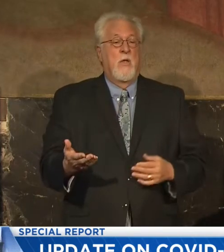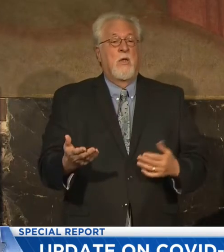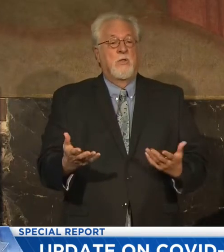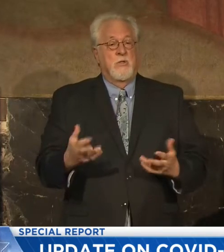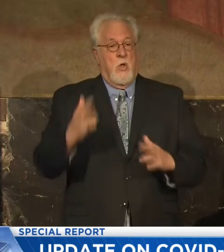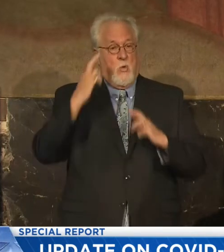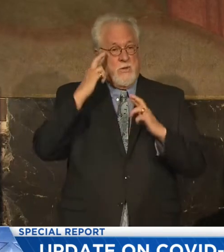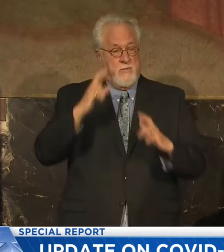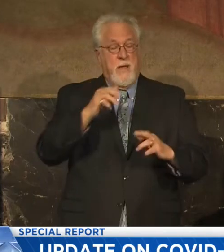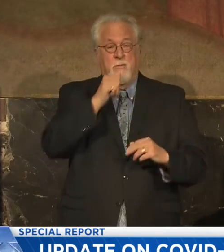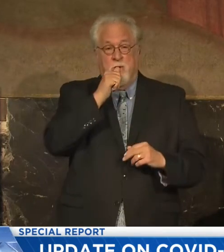TEAM.